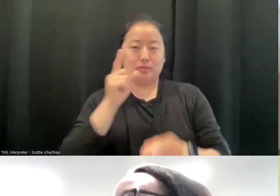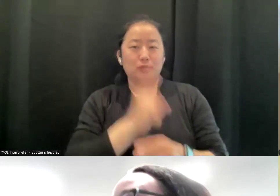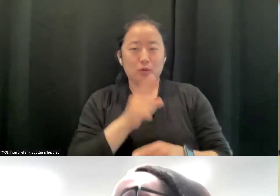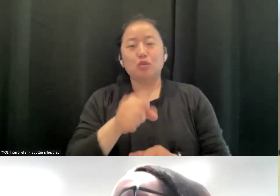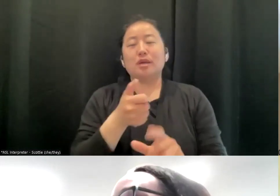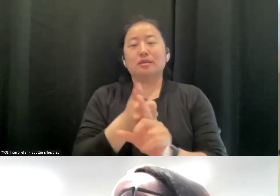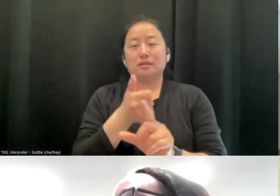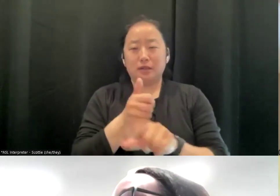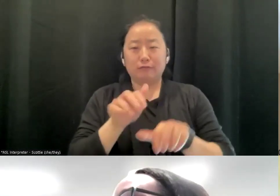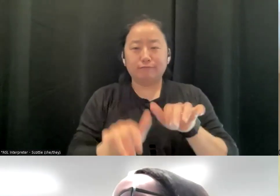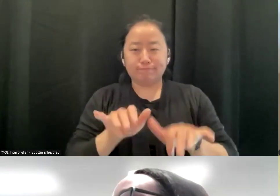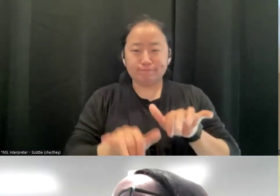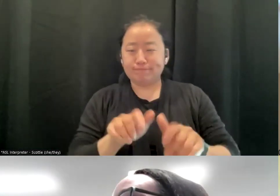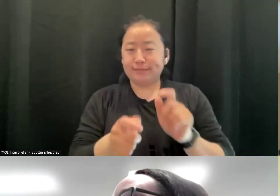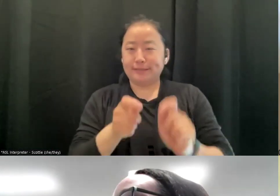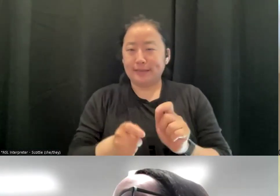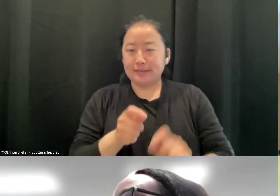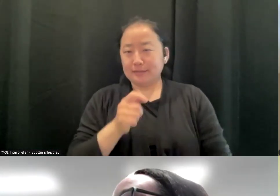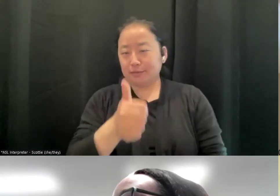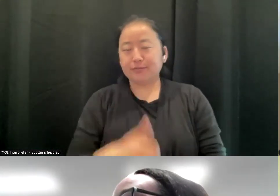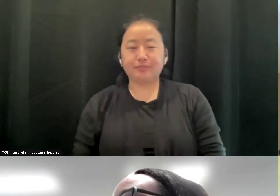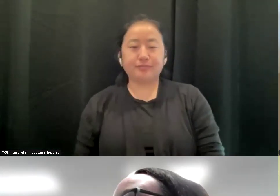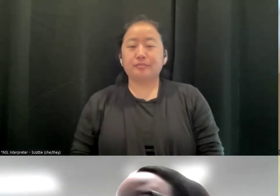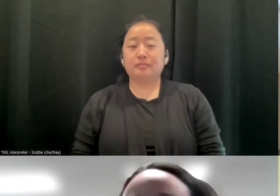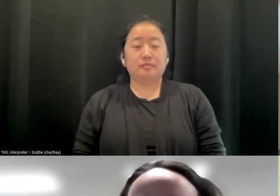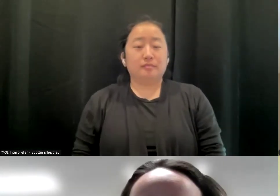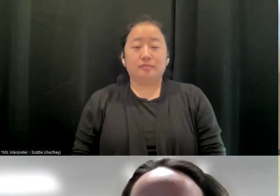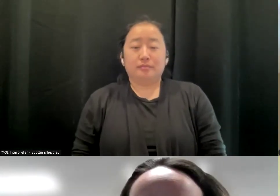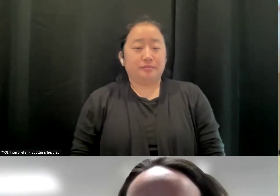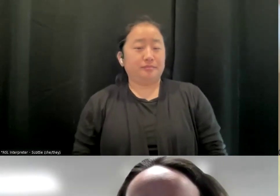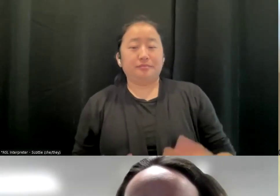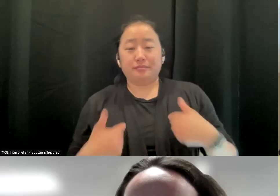and go in and edit it for sure. But they do such a great job,